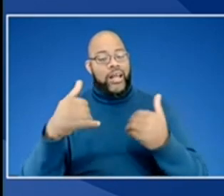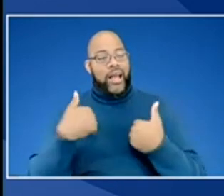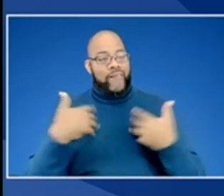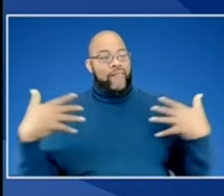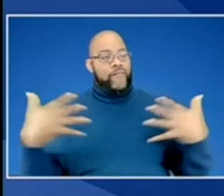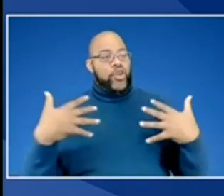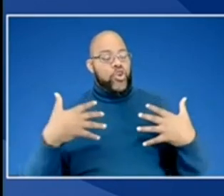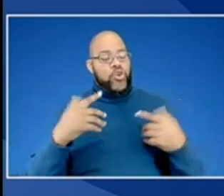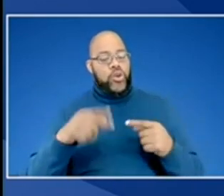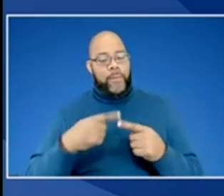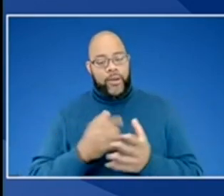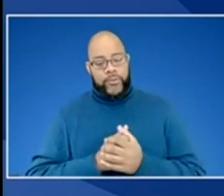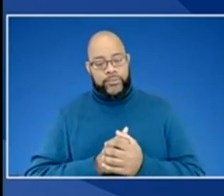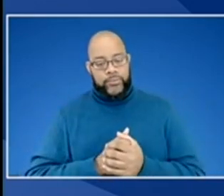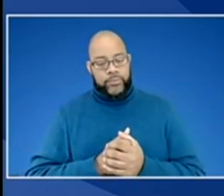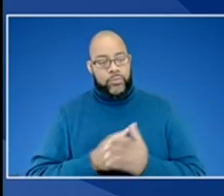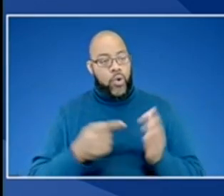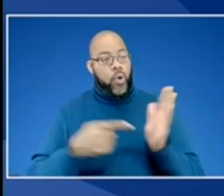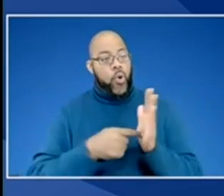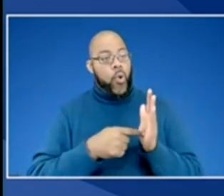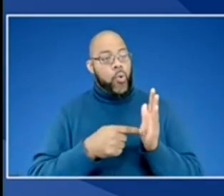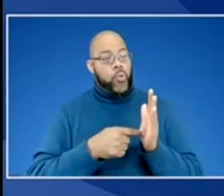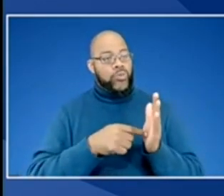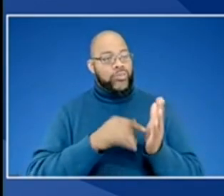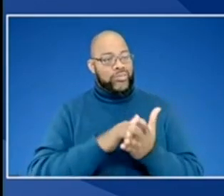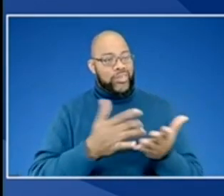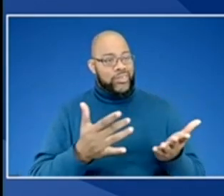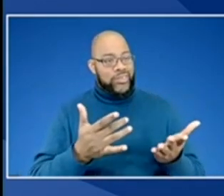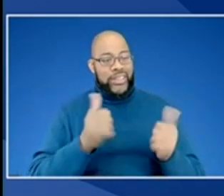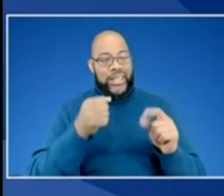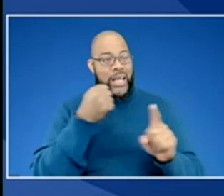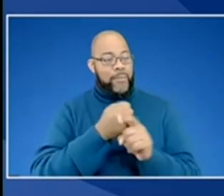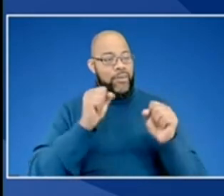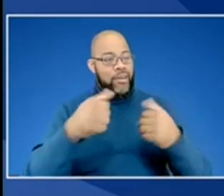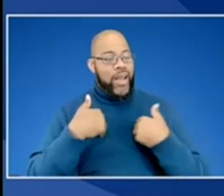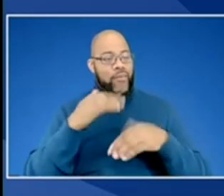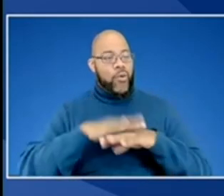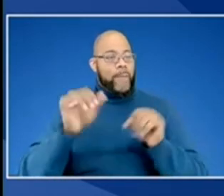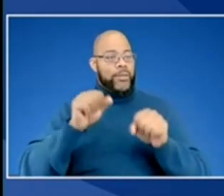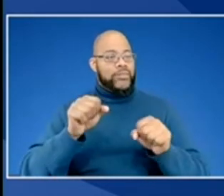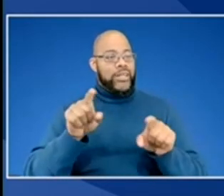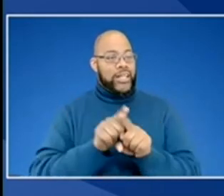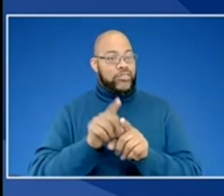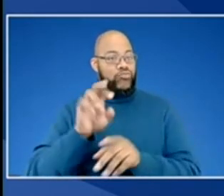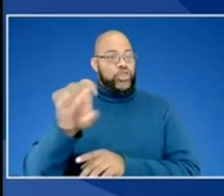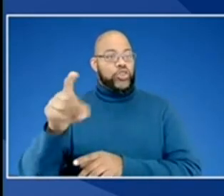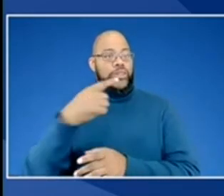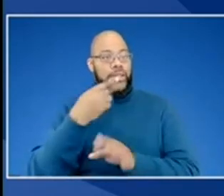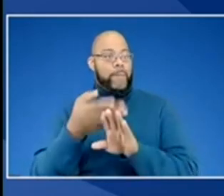you know, owing this debt period and the impact it can have upon their ability, as Richard said previously, to get a lease,